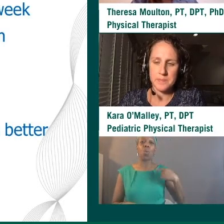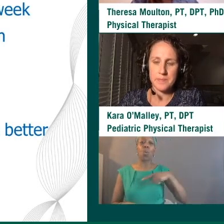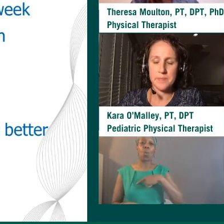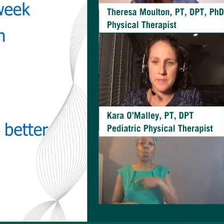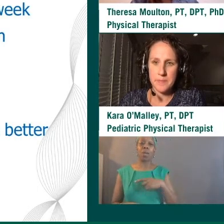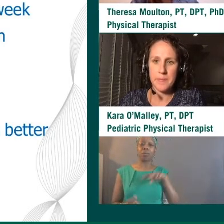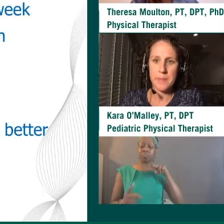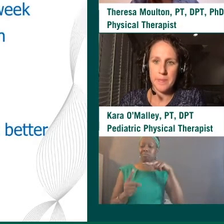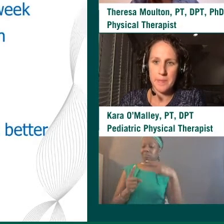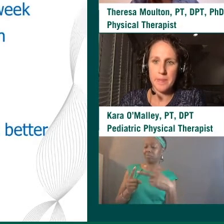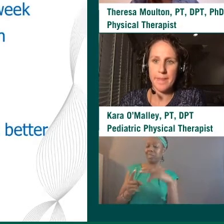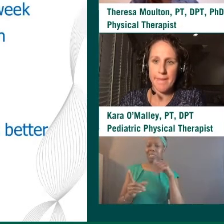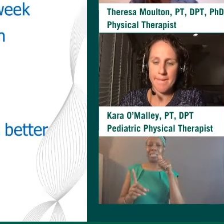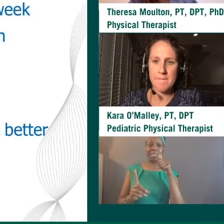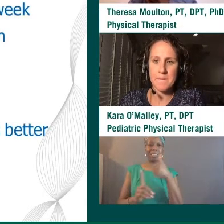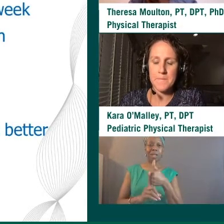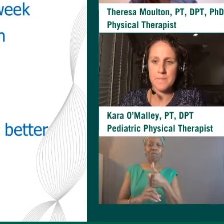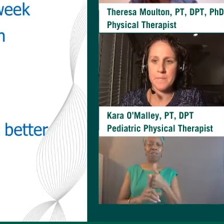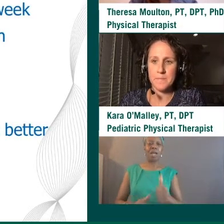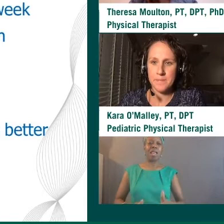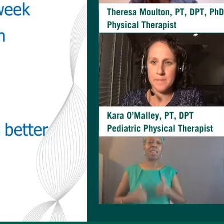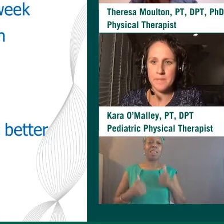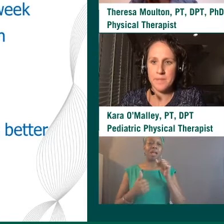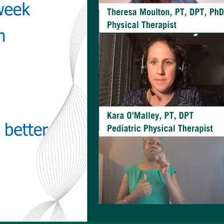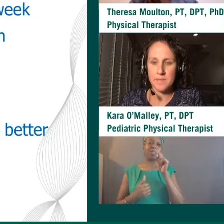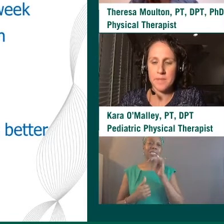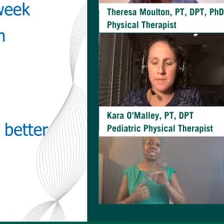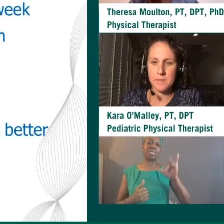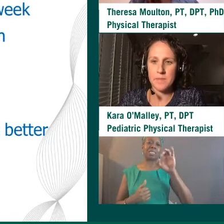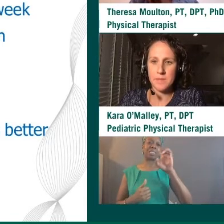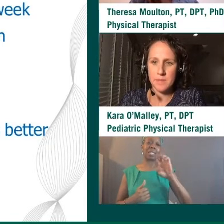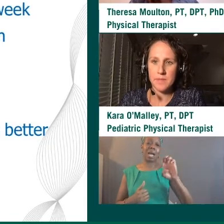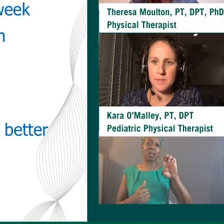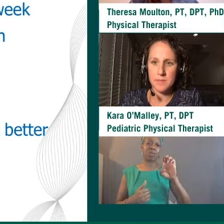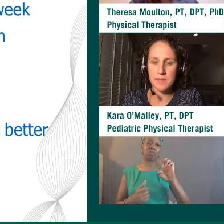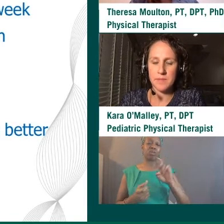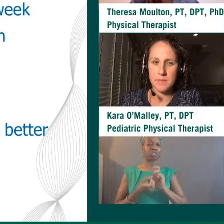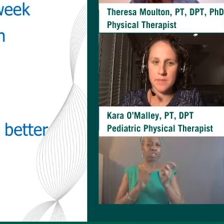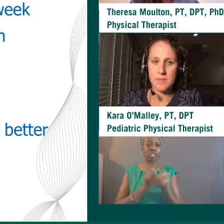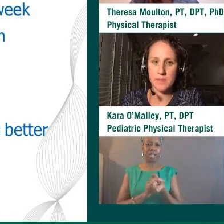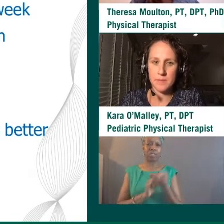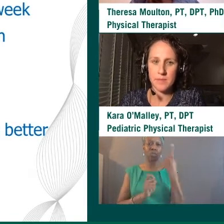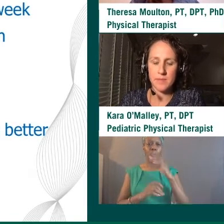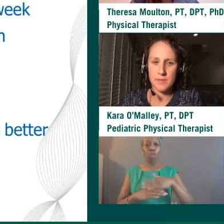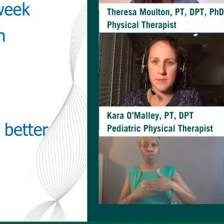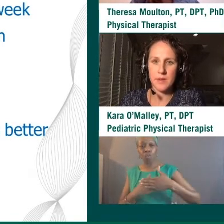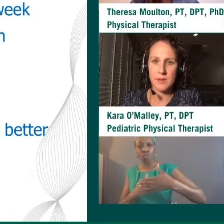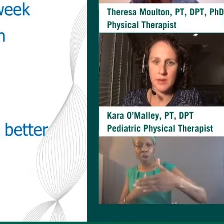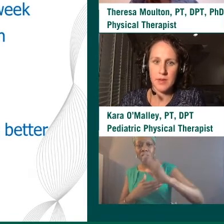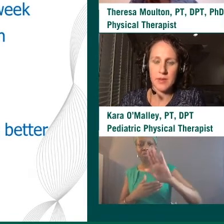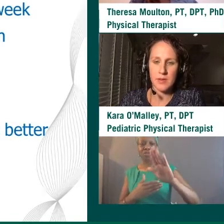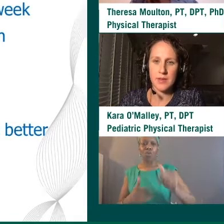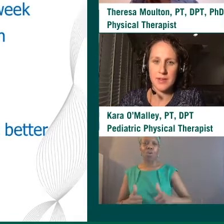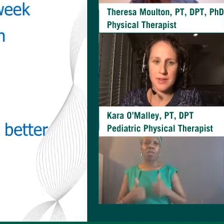you wanna be thinking about making these changes for the rest of your life. And on the next slide,